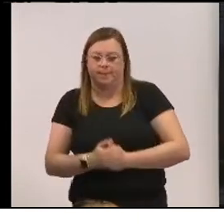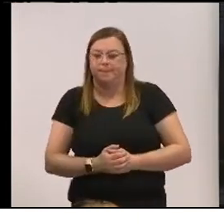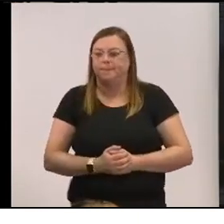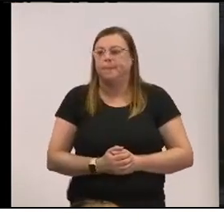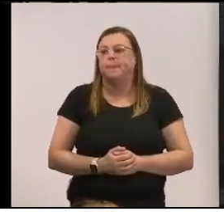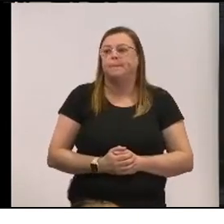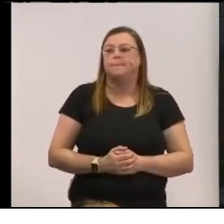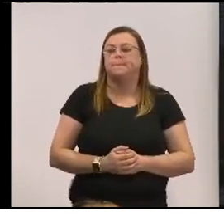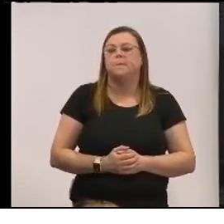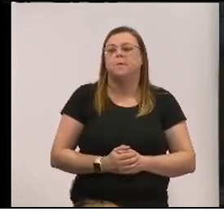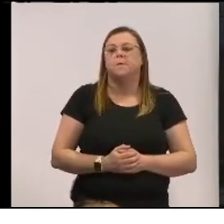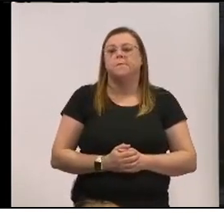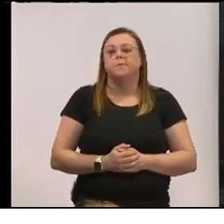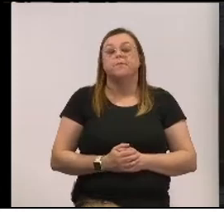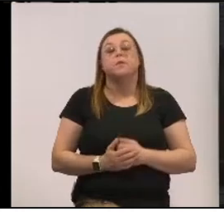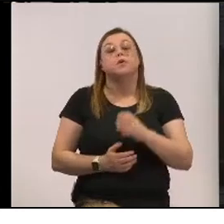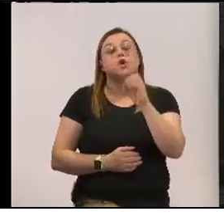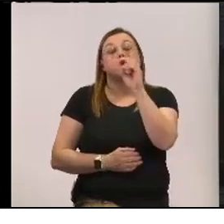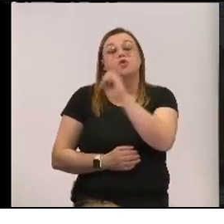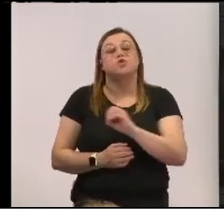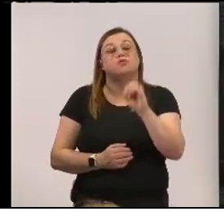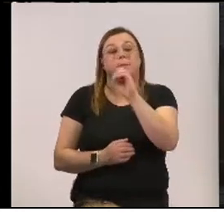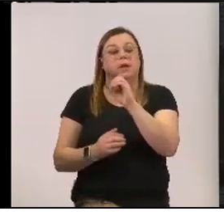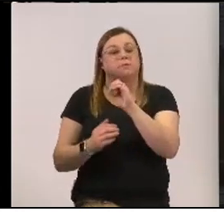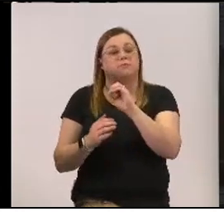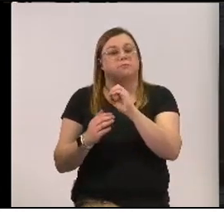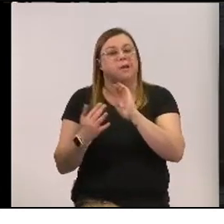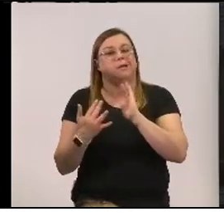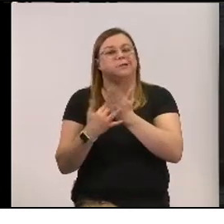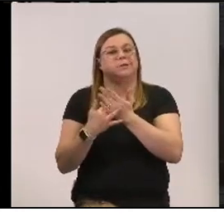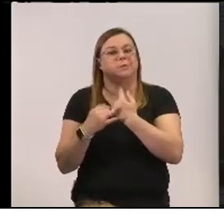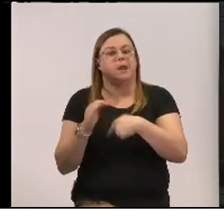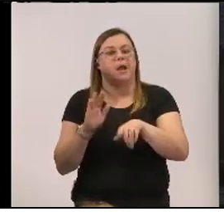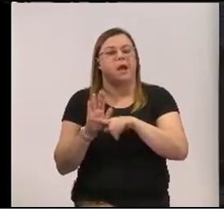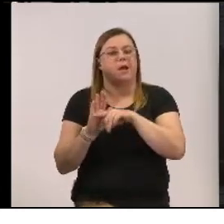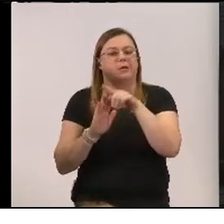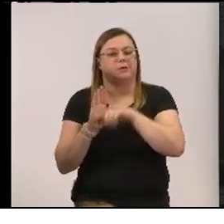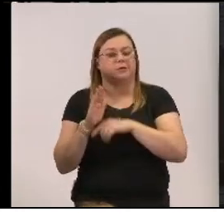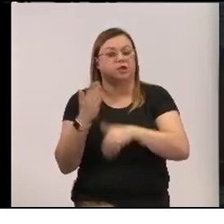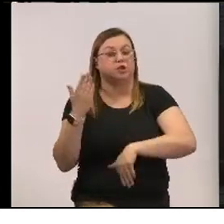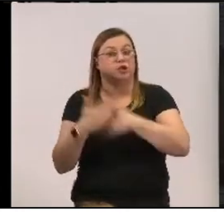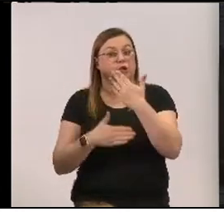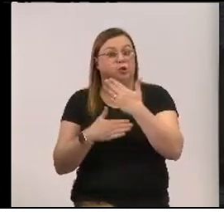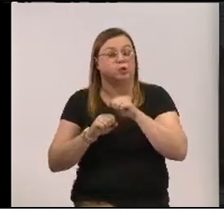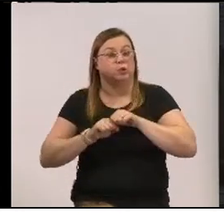And the European Accessibility Act is a new directive in Europe.